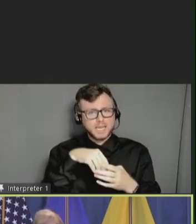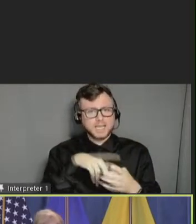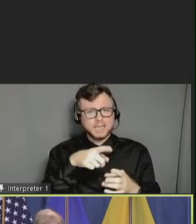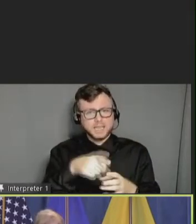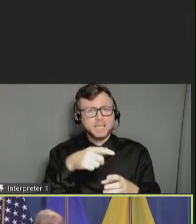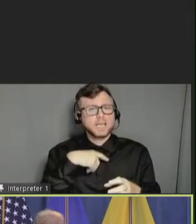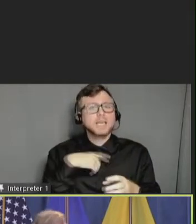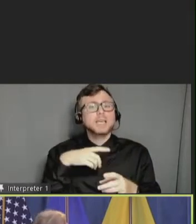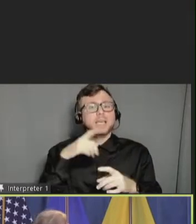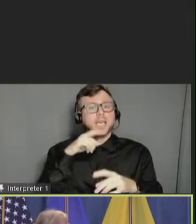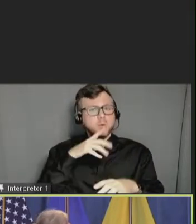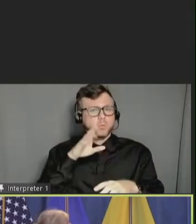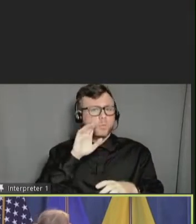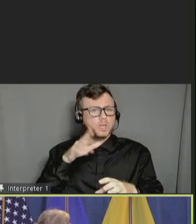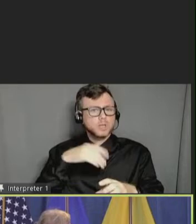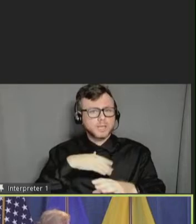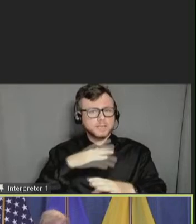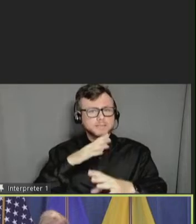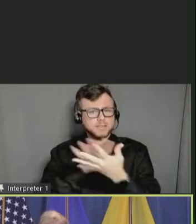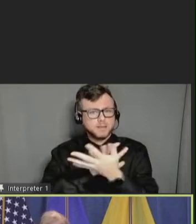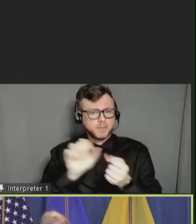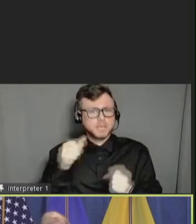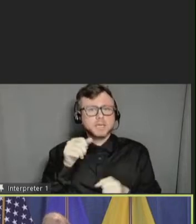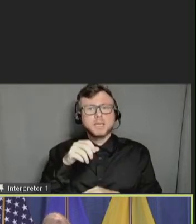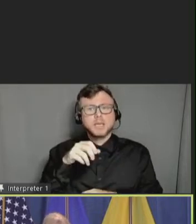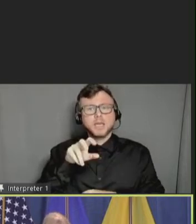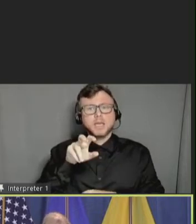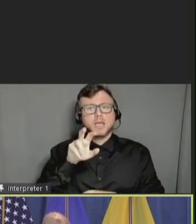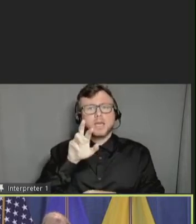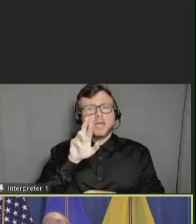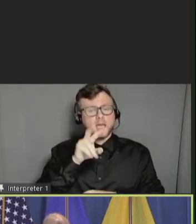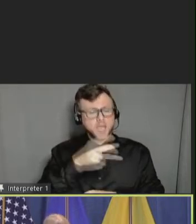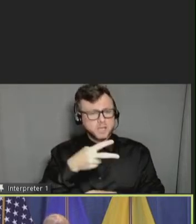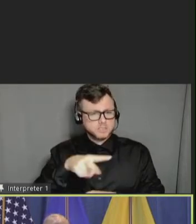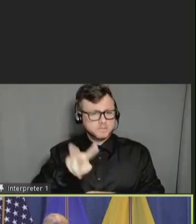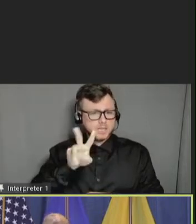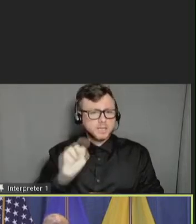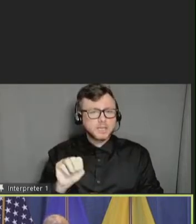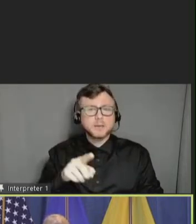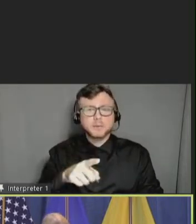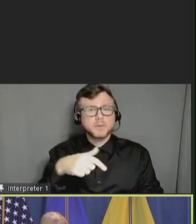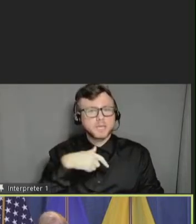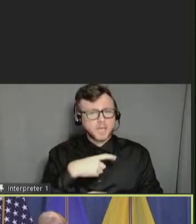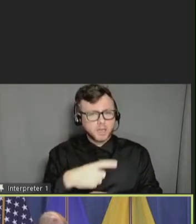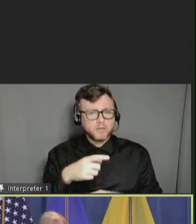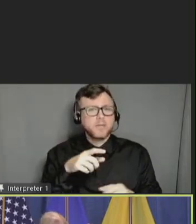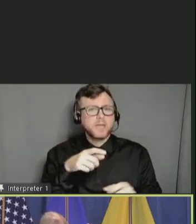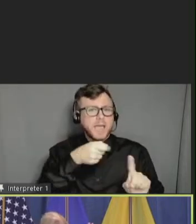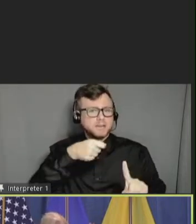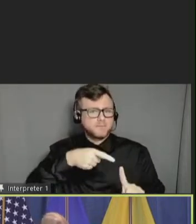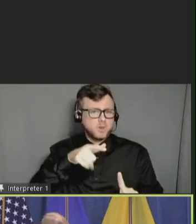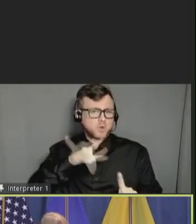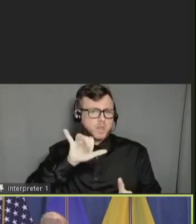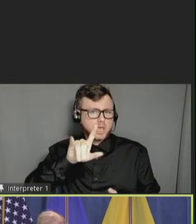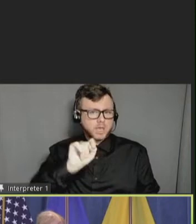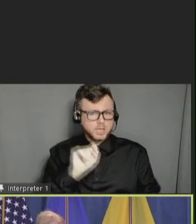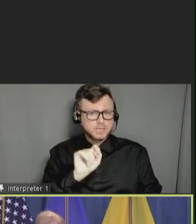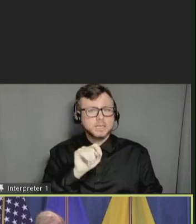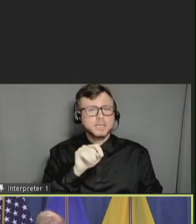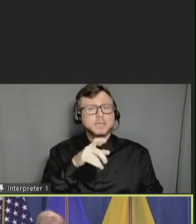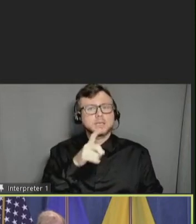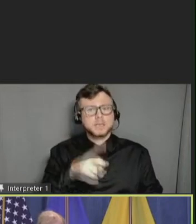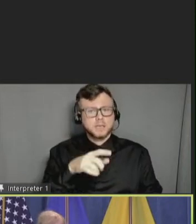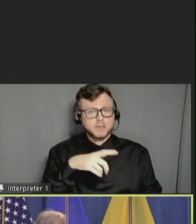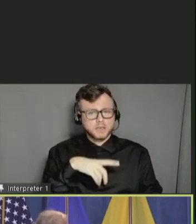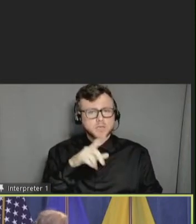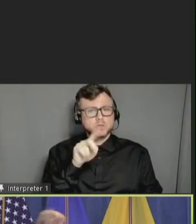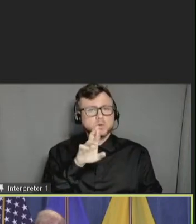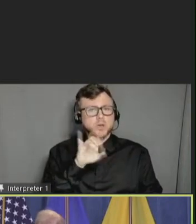signaling. HVEM also binds a co-activator, LIGHT, which in a trimolecular complex of LIGHT, HVEM,